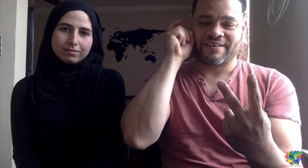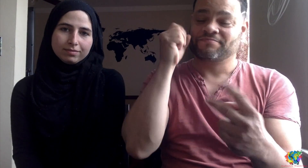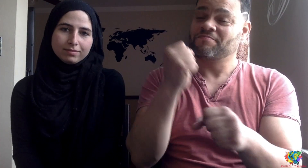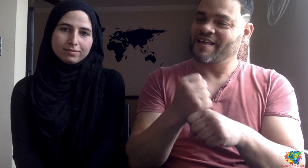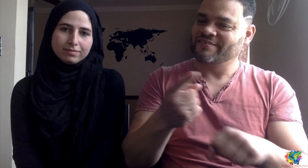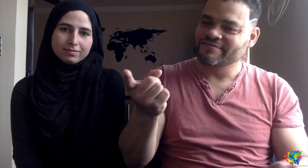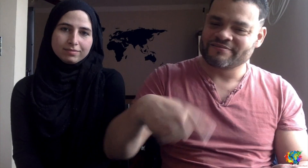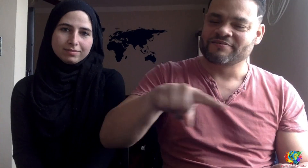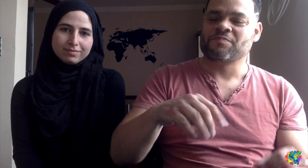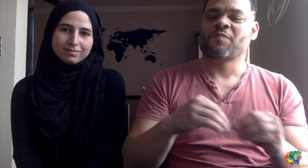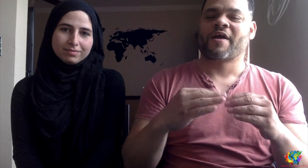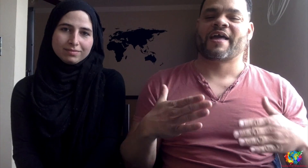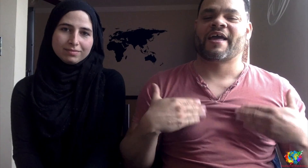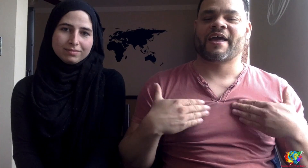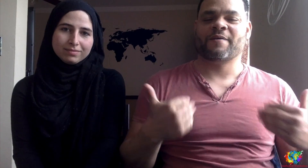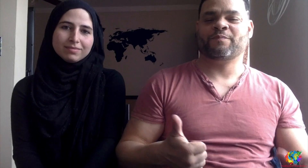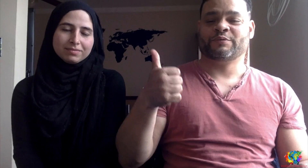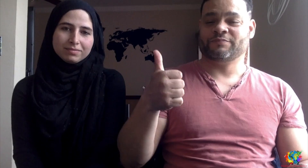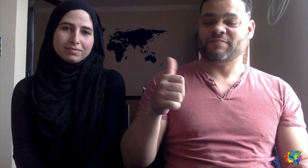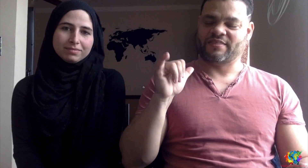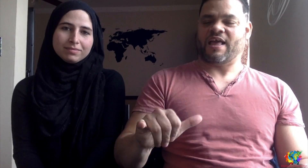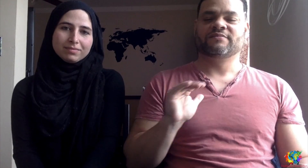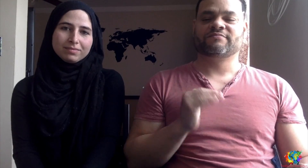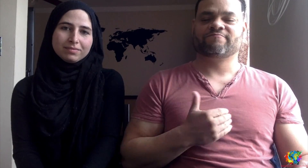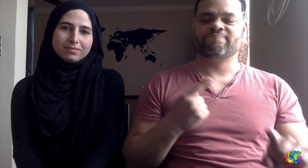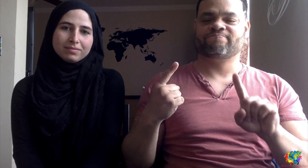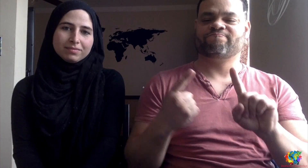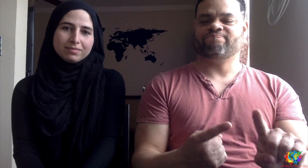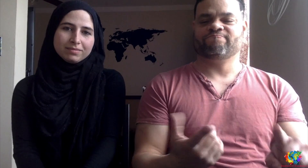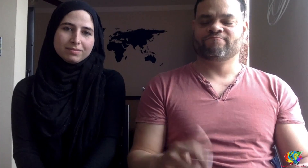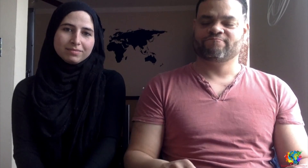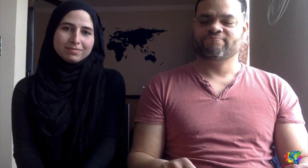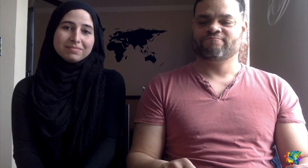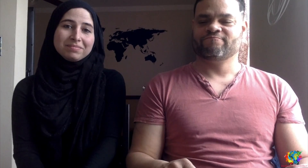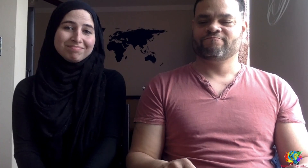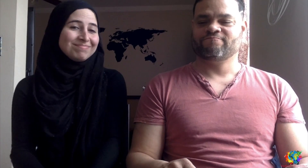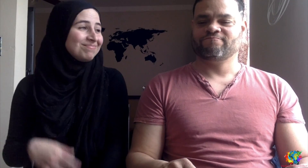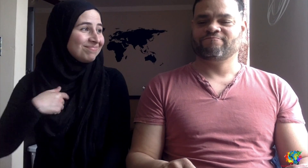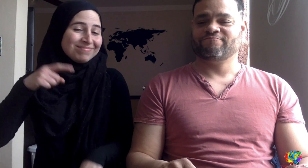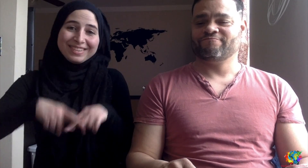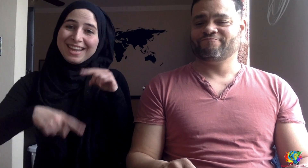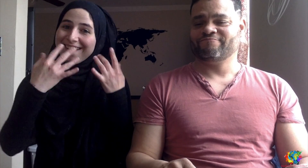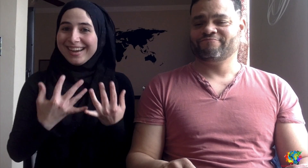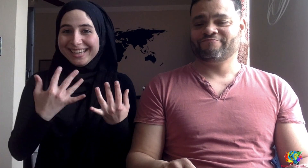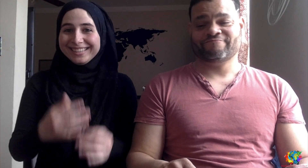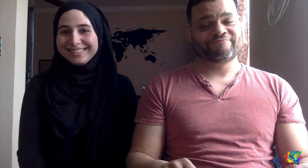Gregory: It will make them more happier Gregory: That's our goal Zee: I can't wait!